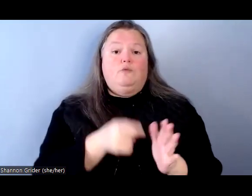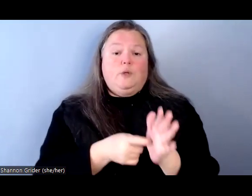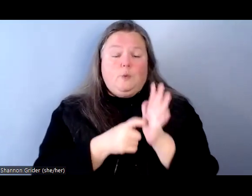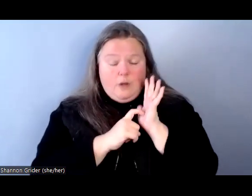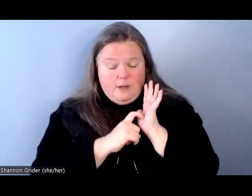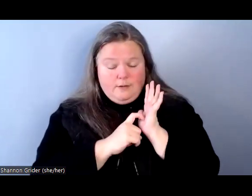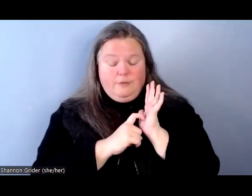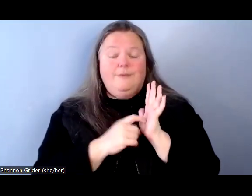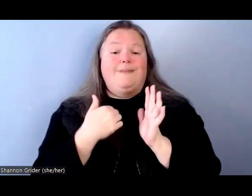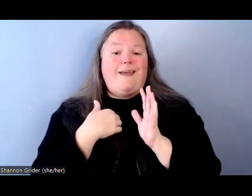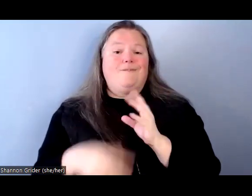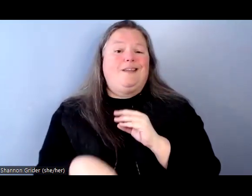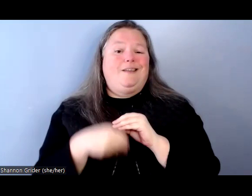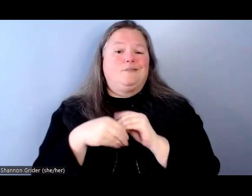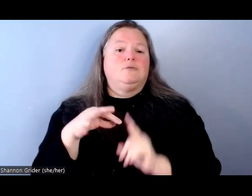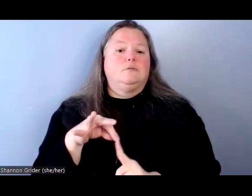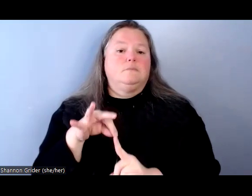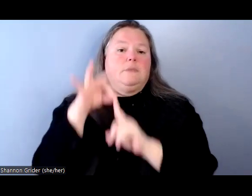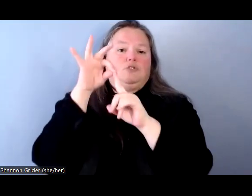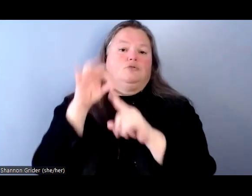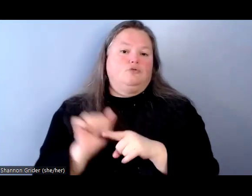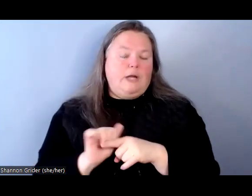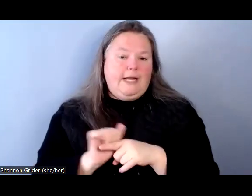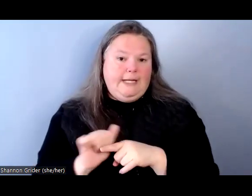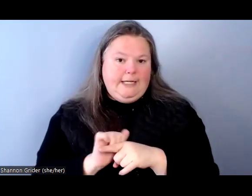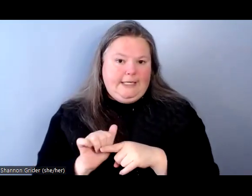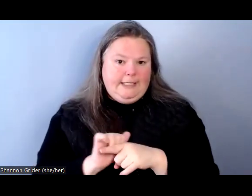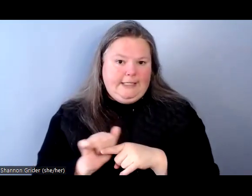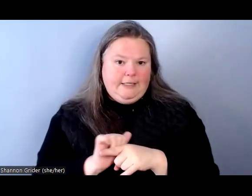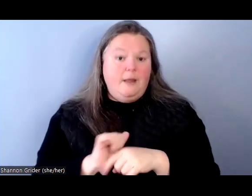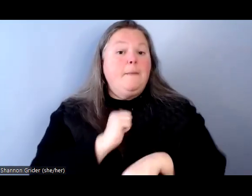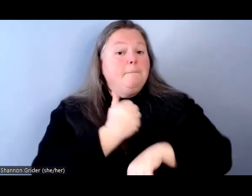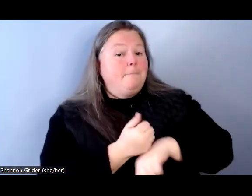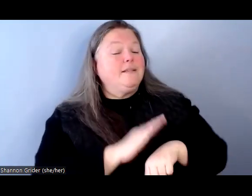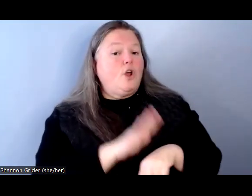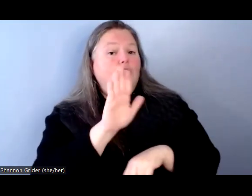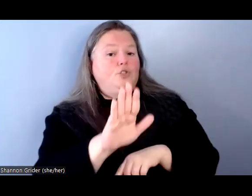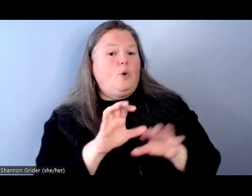required to have a specialty training, which is based on the